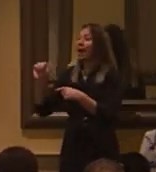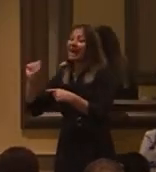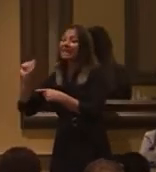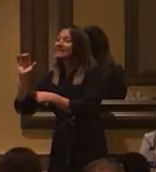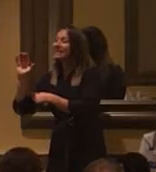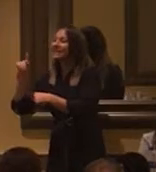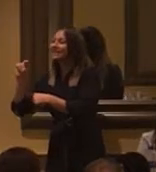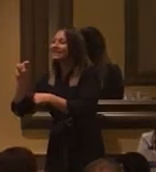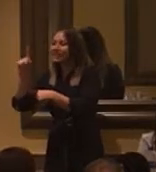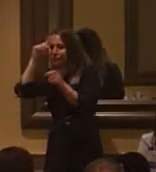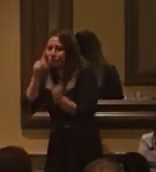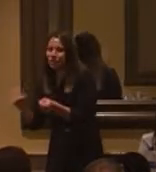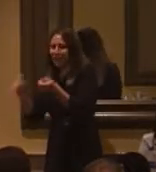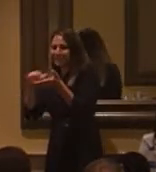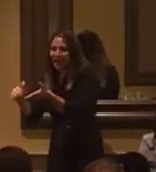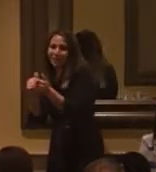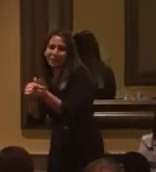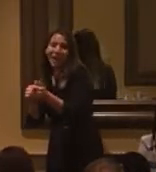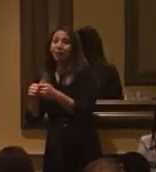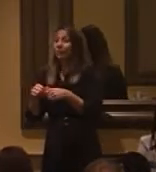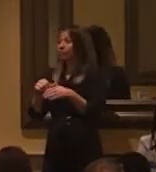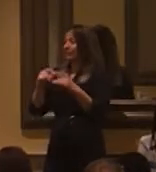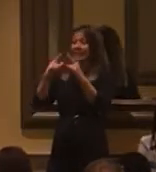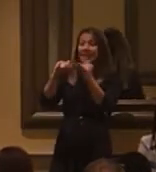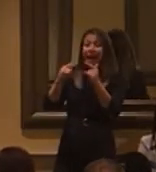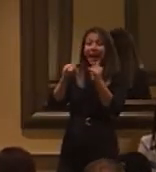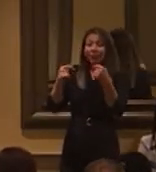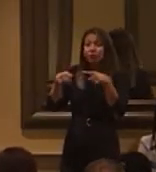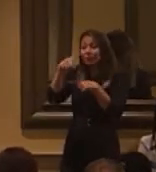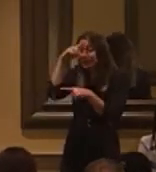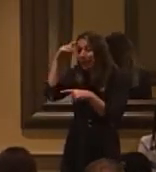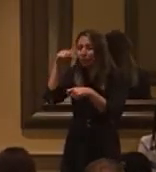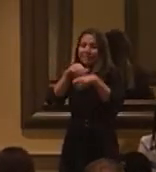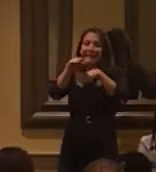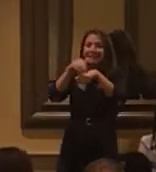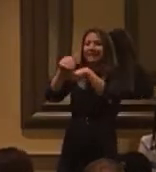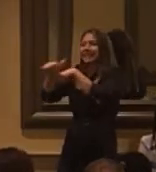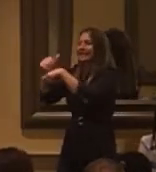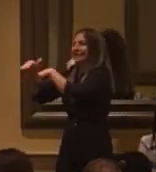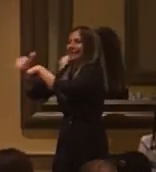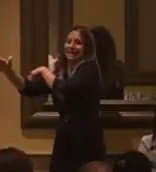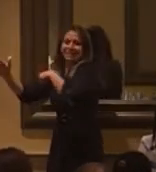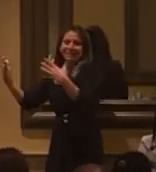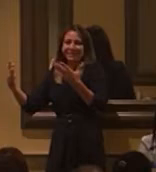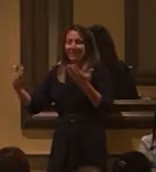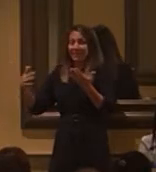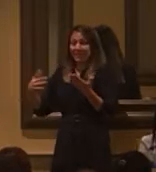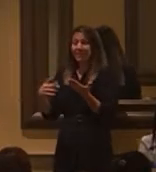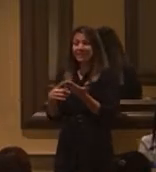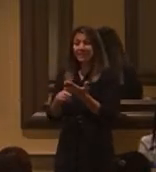sending them to all the camps that are available that... you know, sometimes we're not even getting those kids there